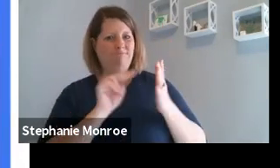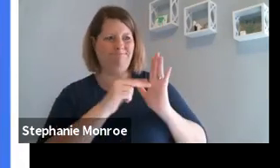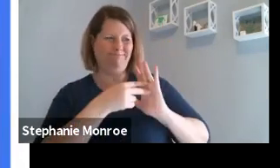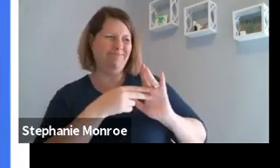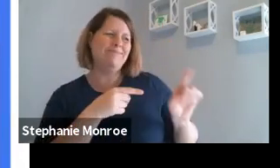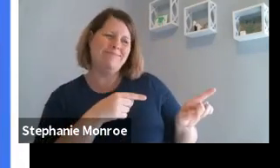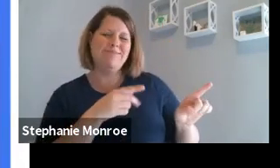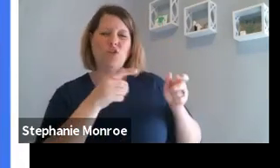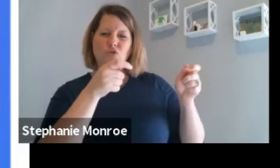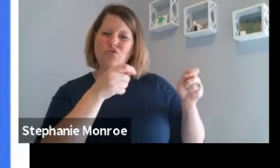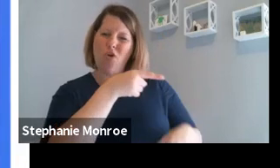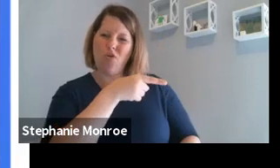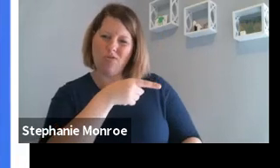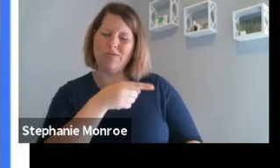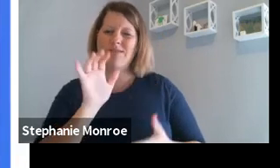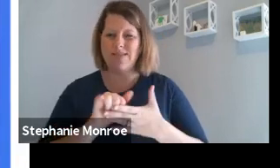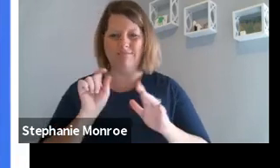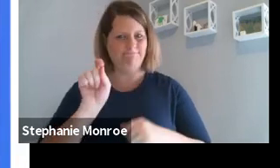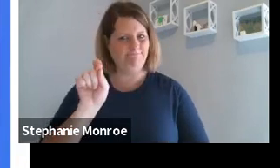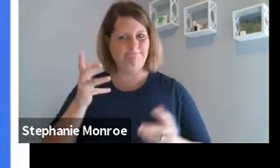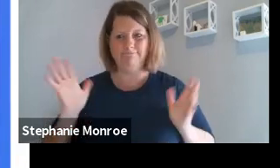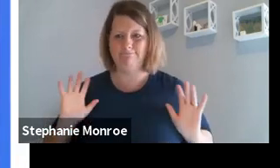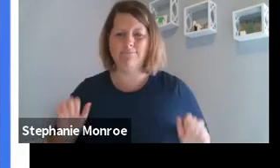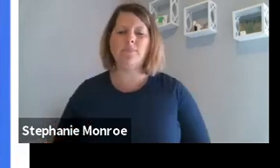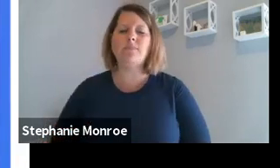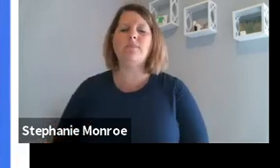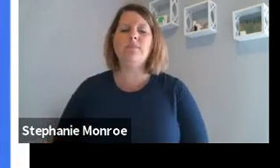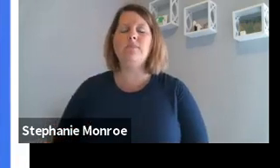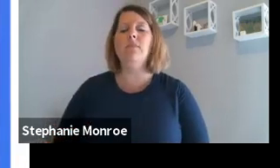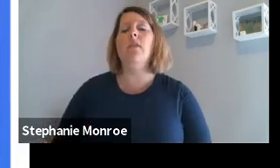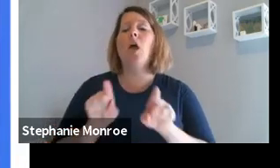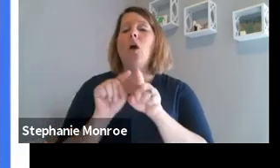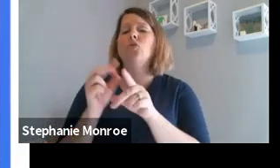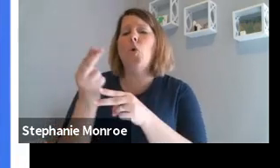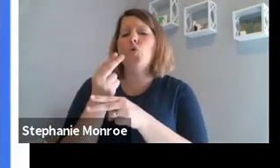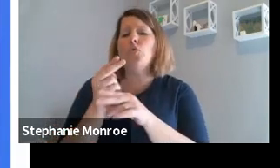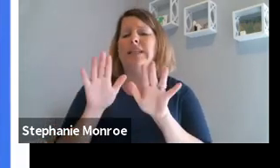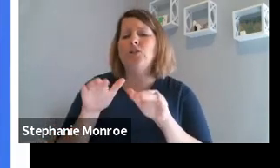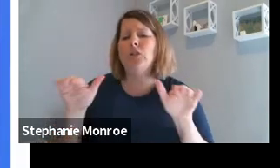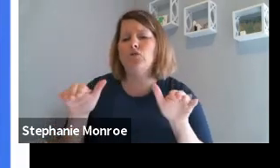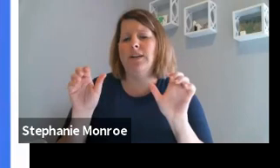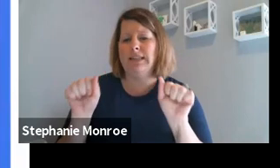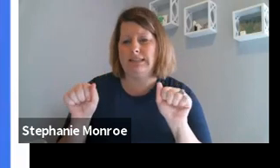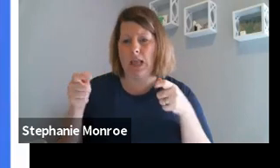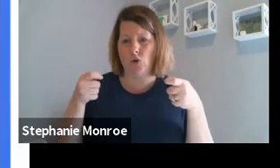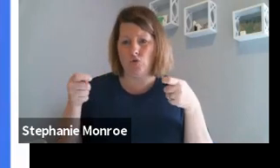by the aggressor period. Using children is also a very important controlling mechanism that batterers use,